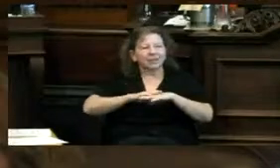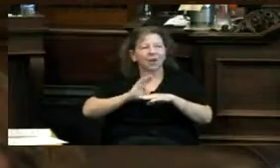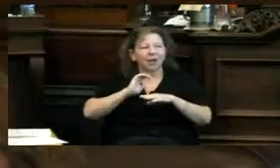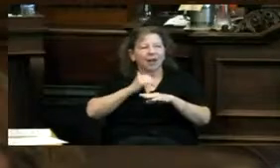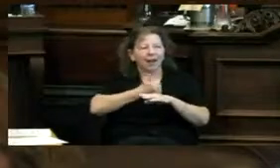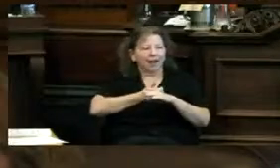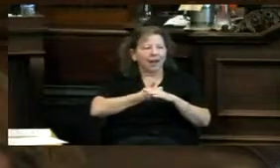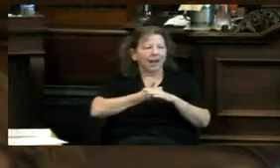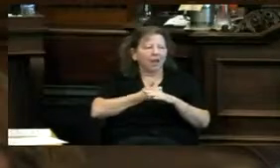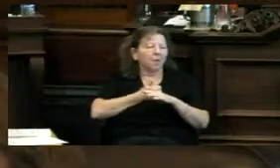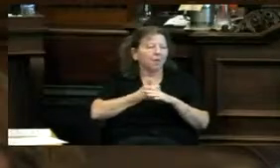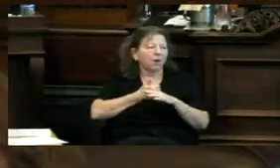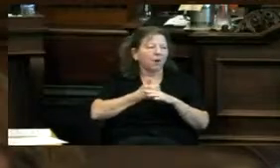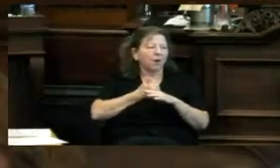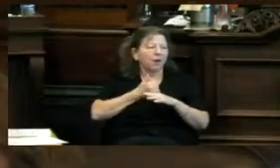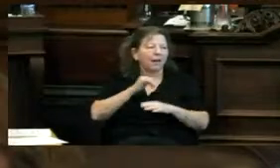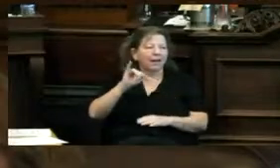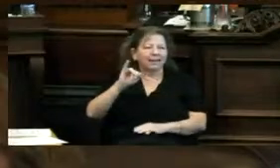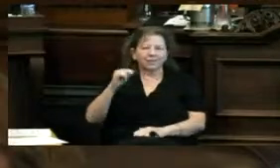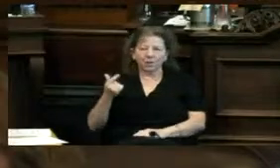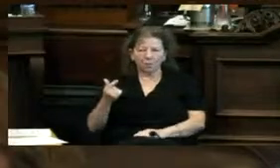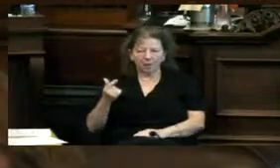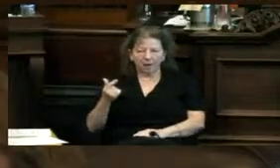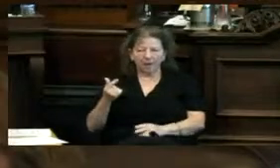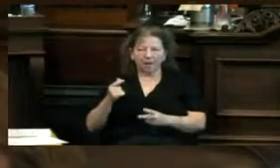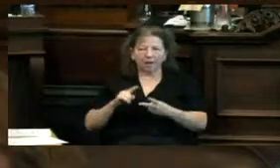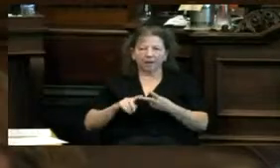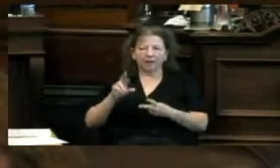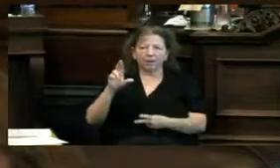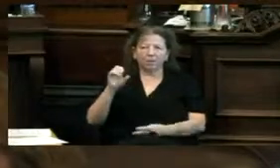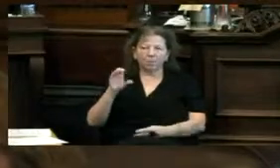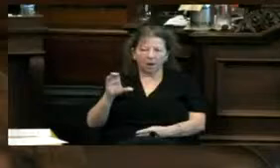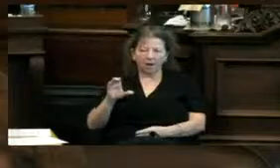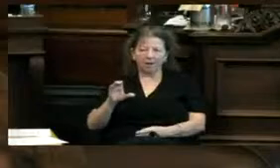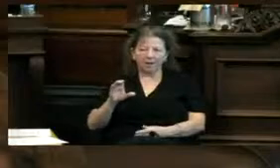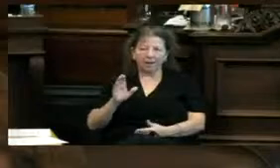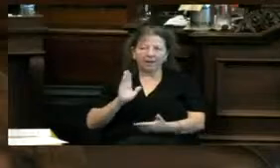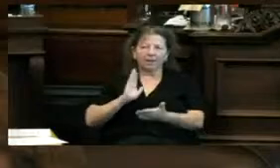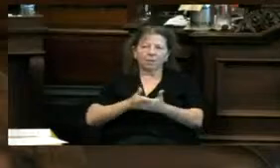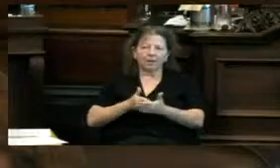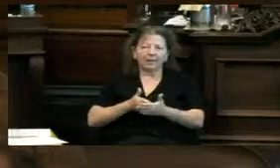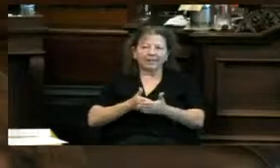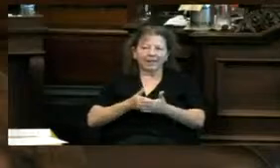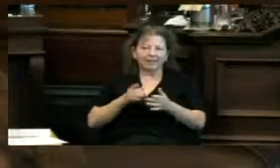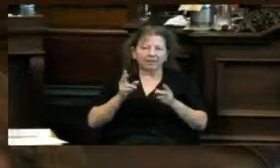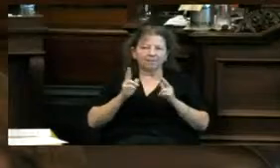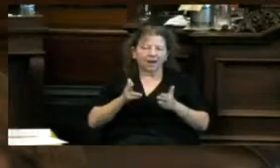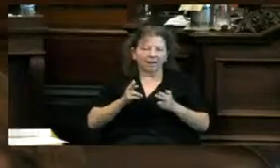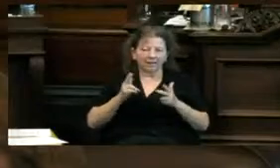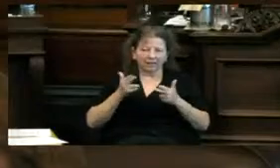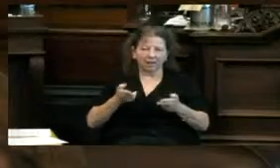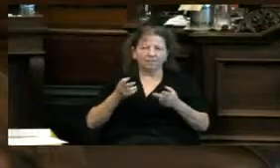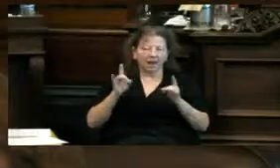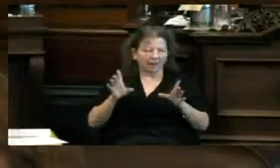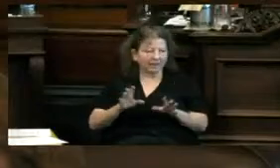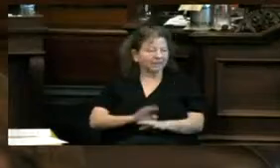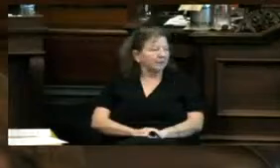the video yet, but you're on. Did you see the video at the end of the video? It is posted on our Rocket Kids Coalition